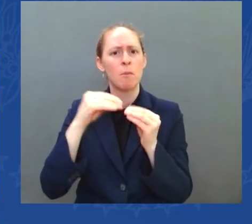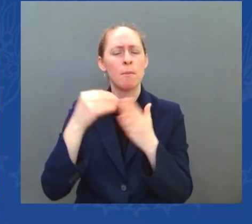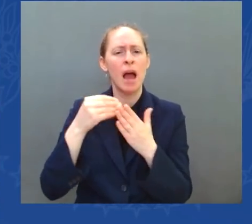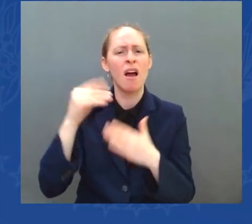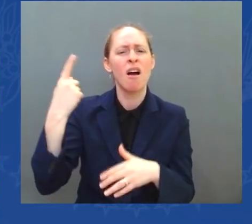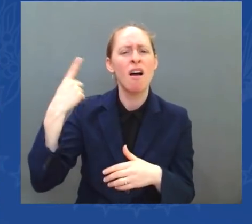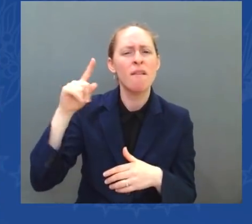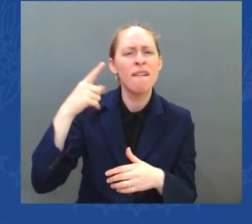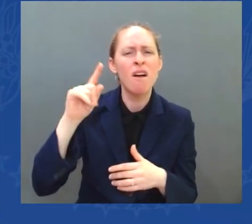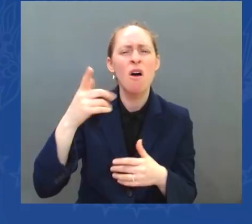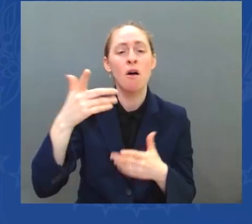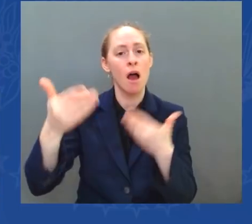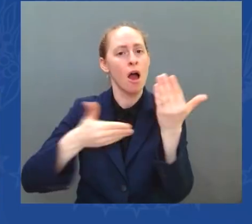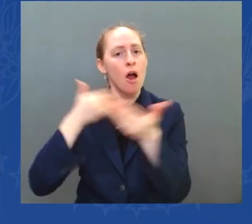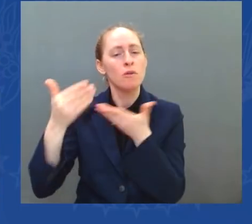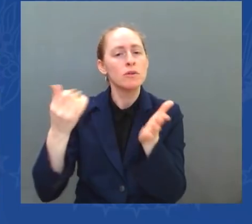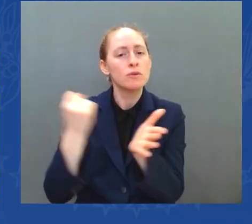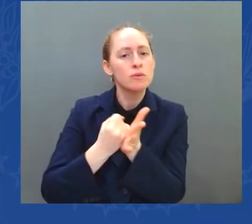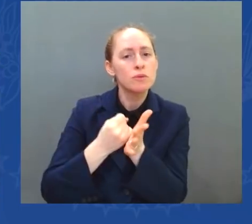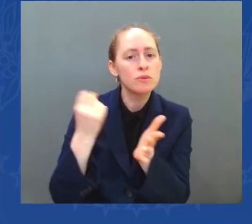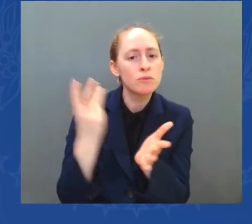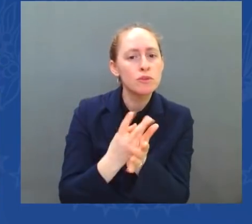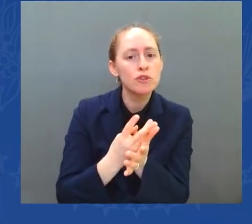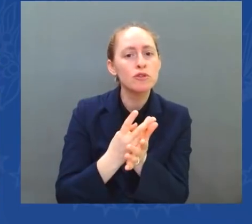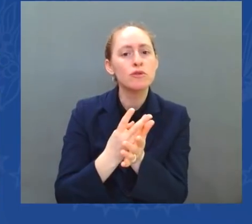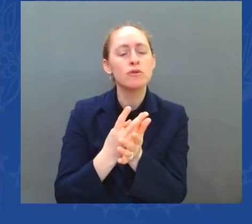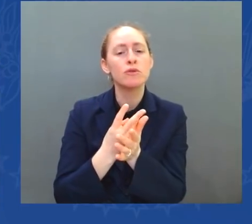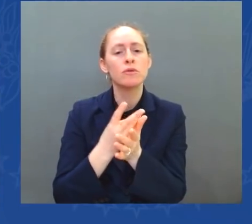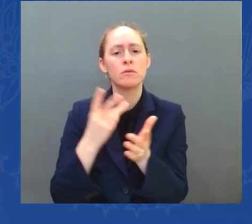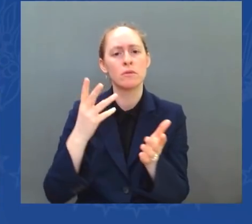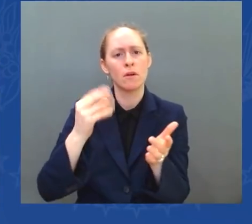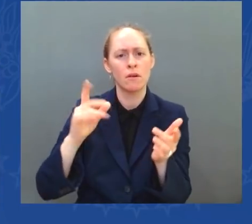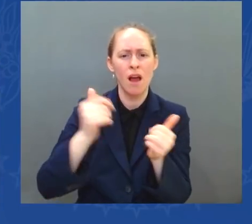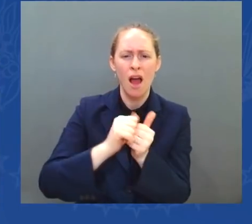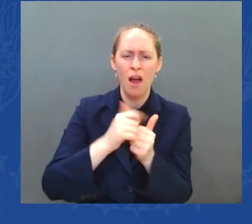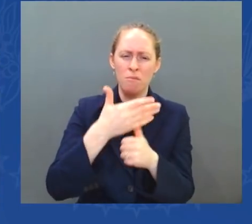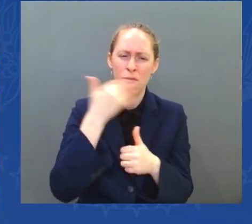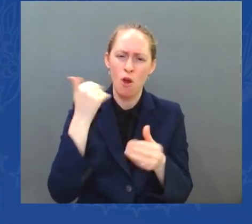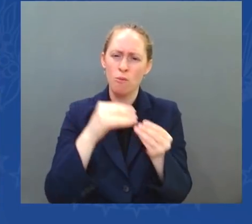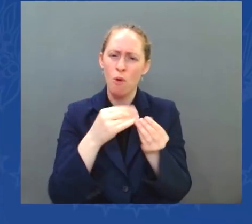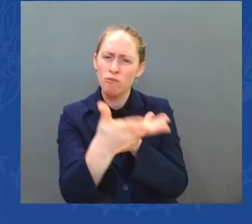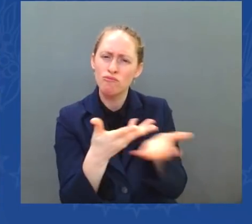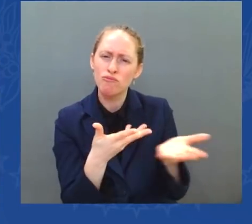but also we need rules that I've initiated in -- federally.